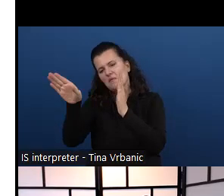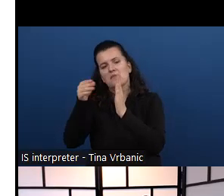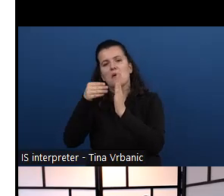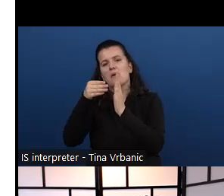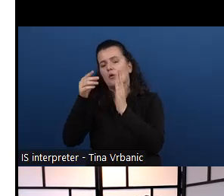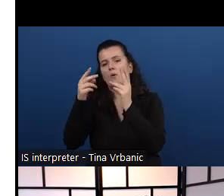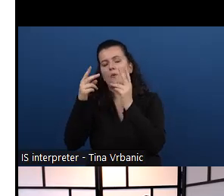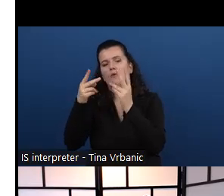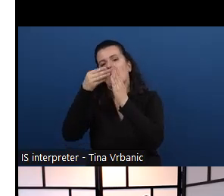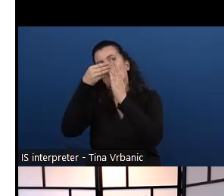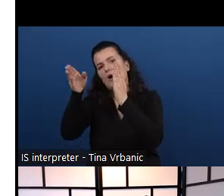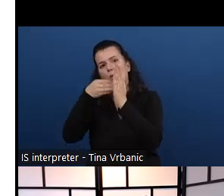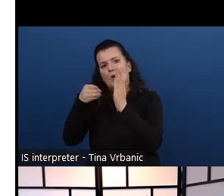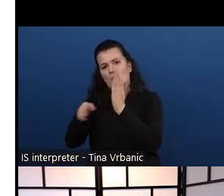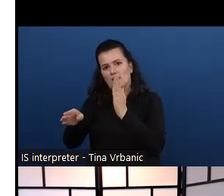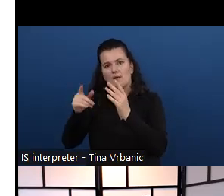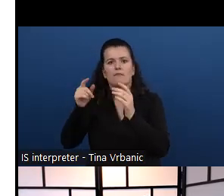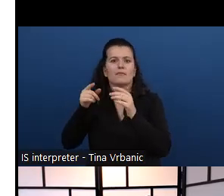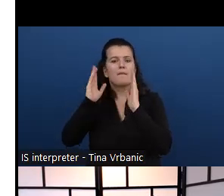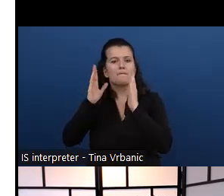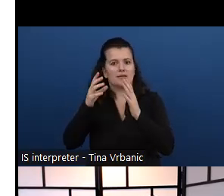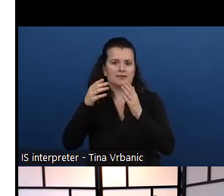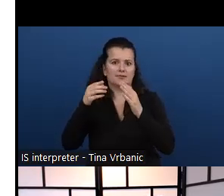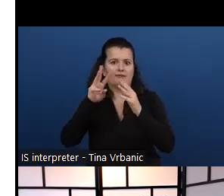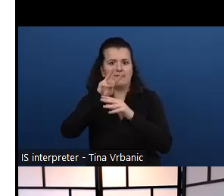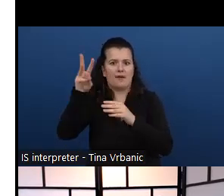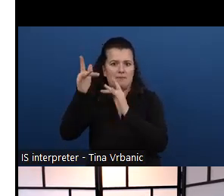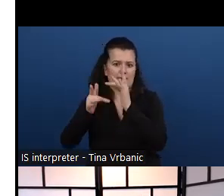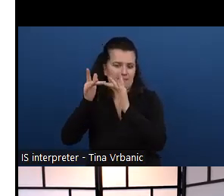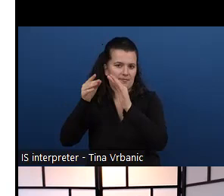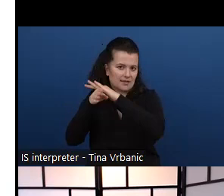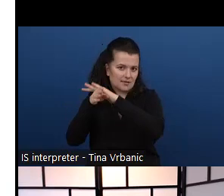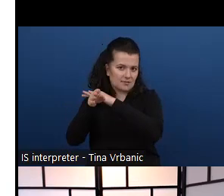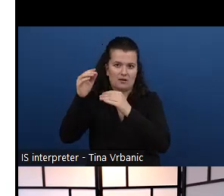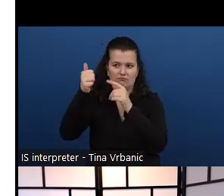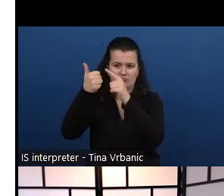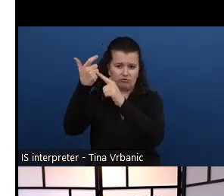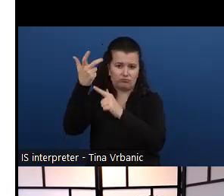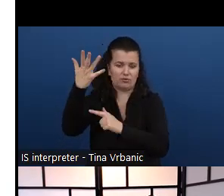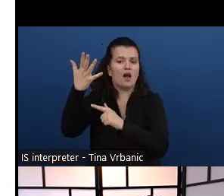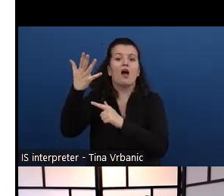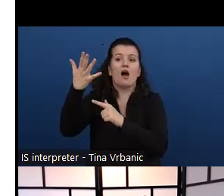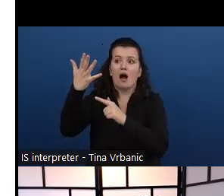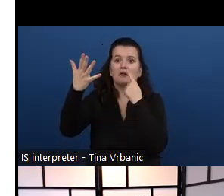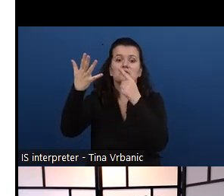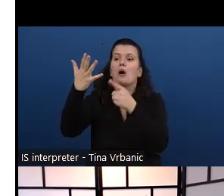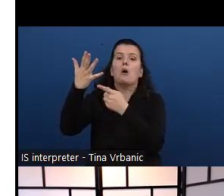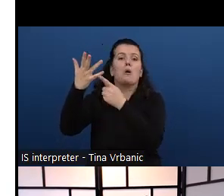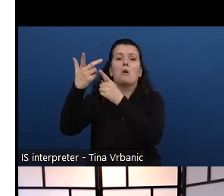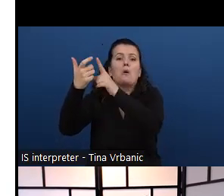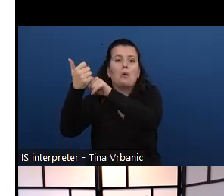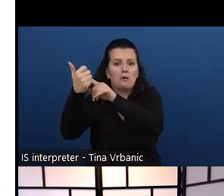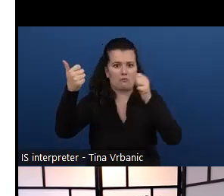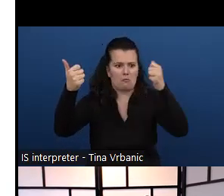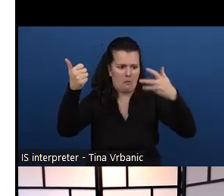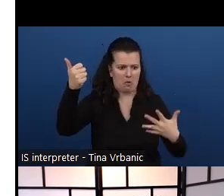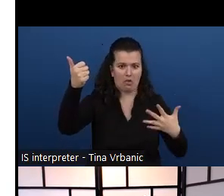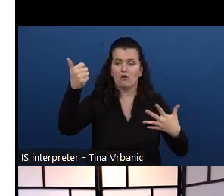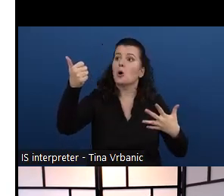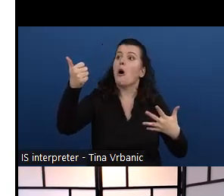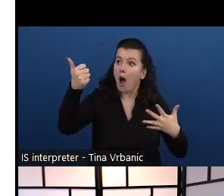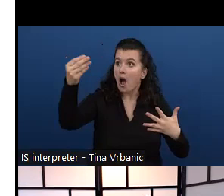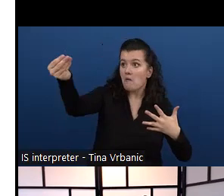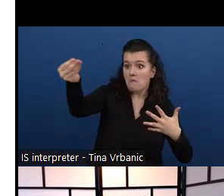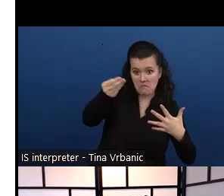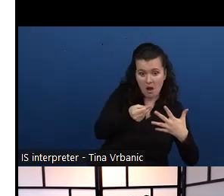obligations with the Article 47, but we didn't have all these exemptions, for example for